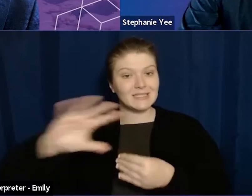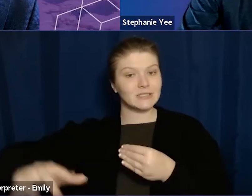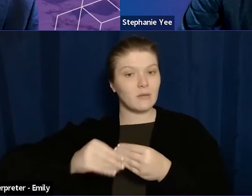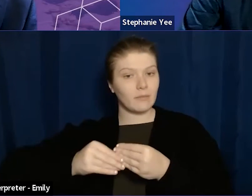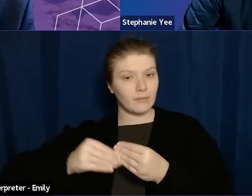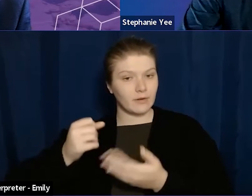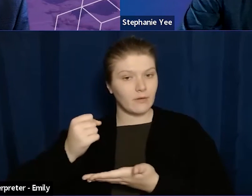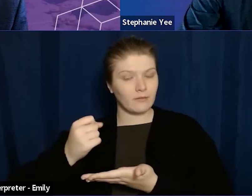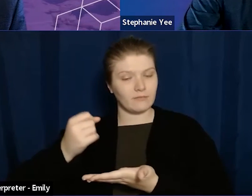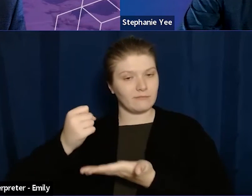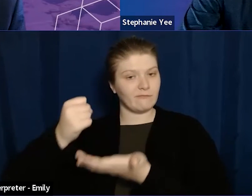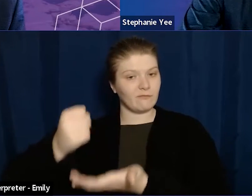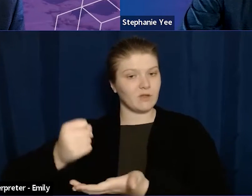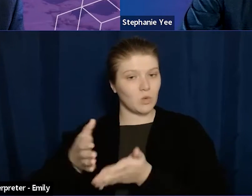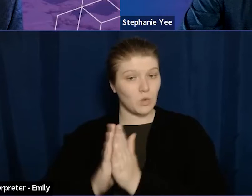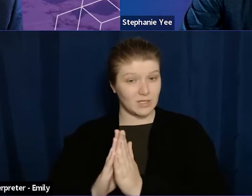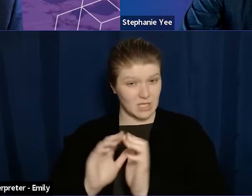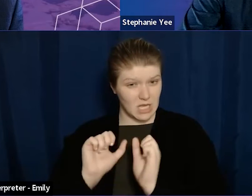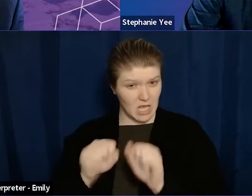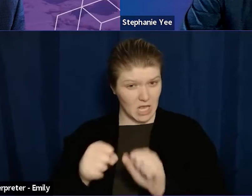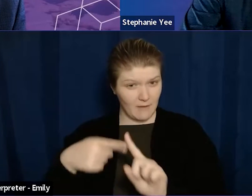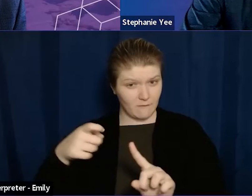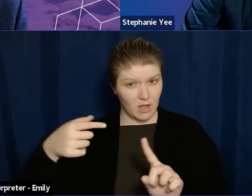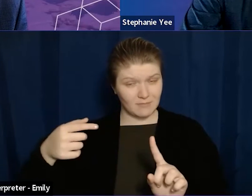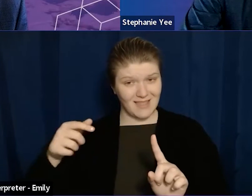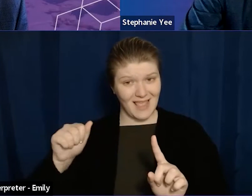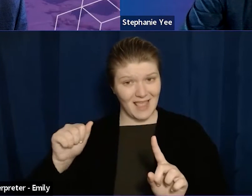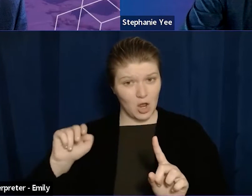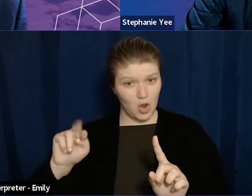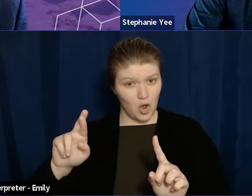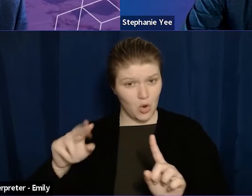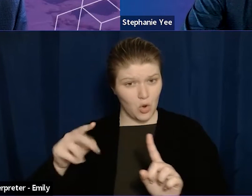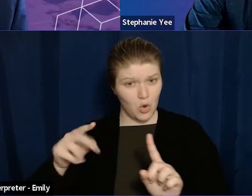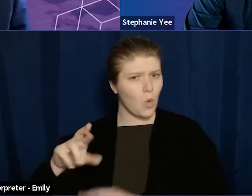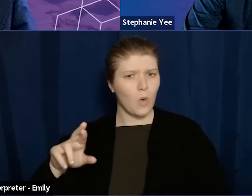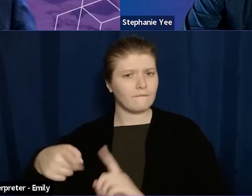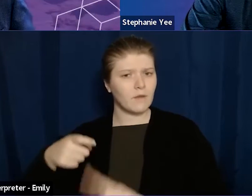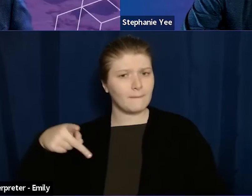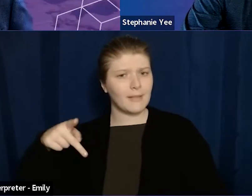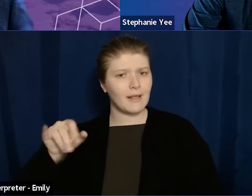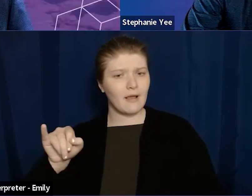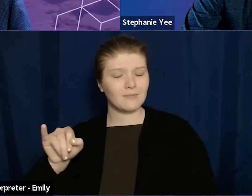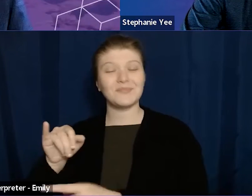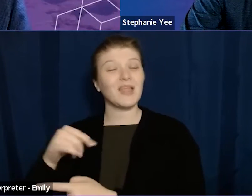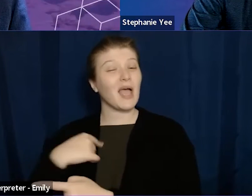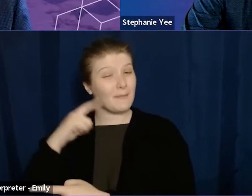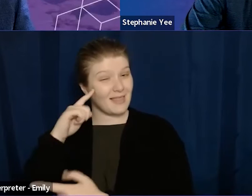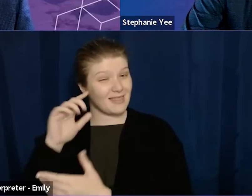by the AOR, or will that also be by the PI? Stephanie Yee: I believe supplemental funding requests can only be initiated by the PIs.